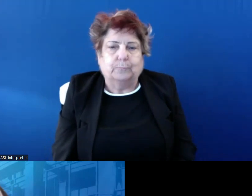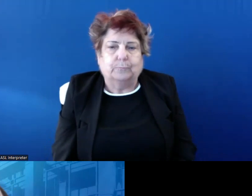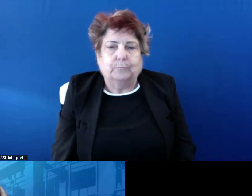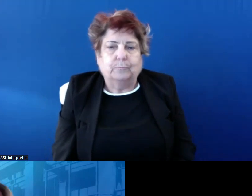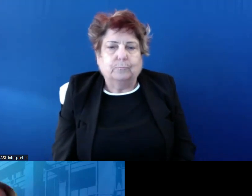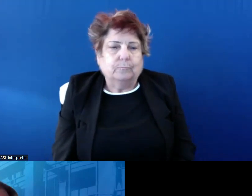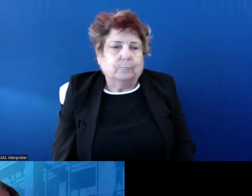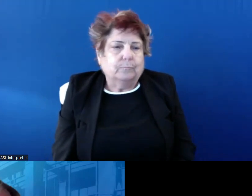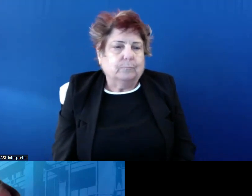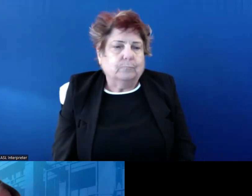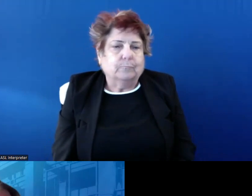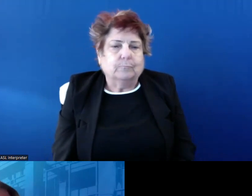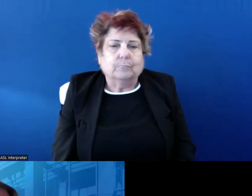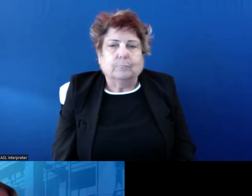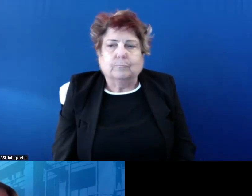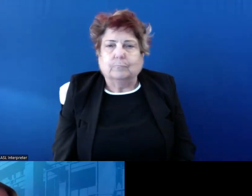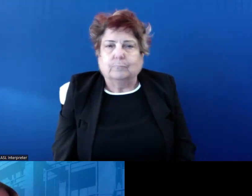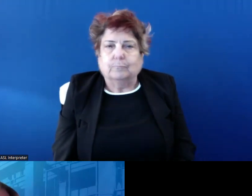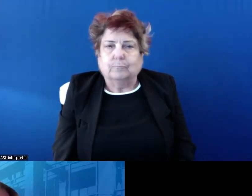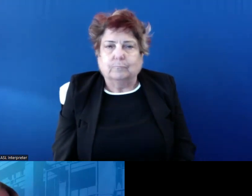Any other folks who would like to weigh in on that